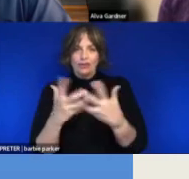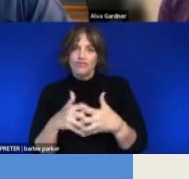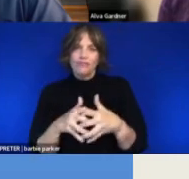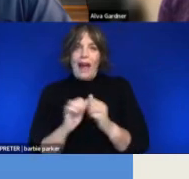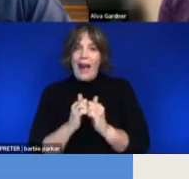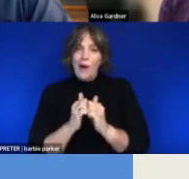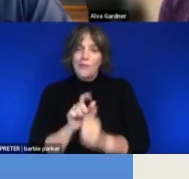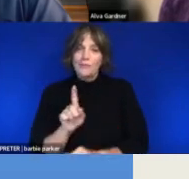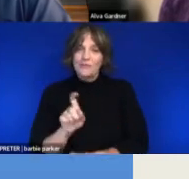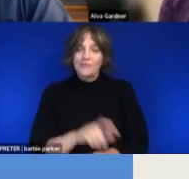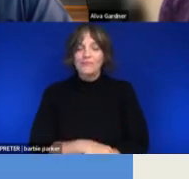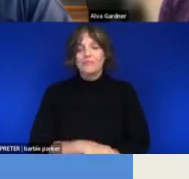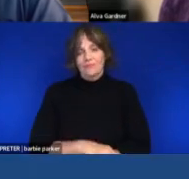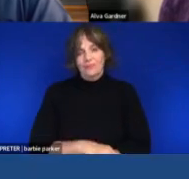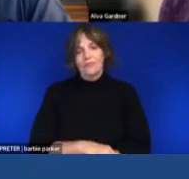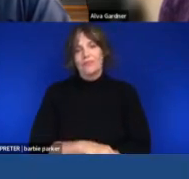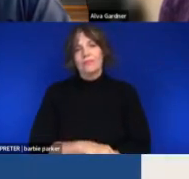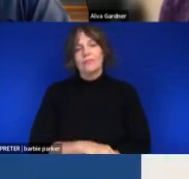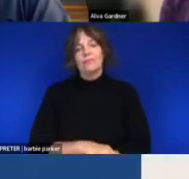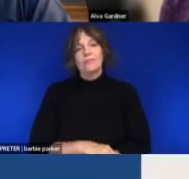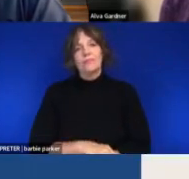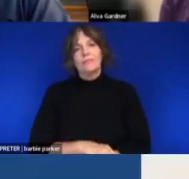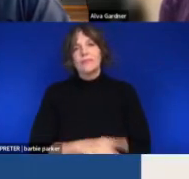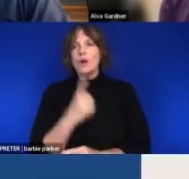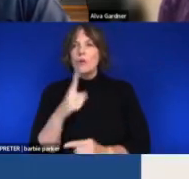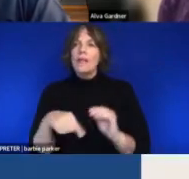happen. When we think about the second element that's related to